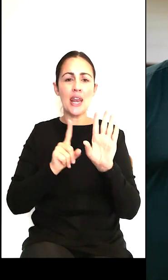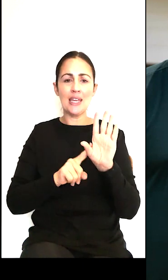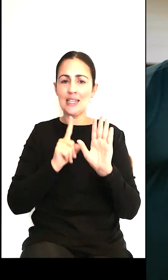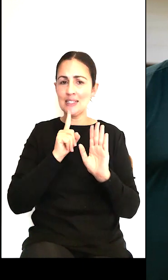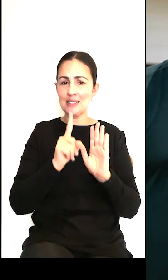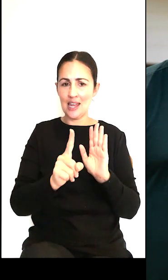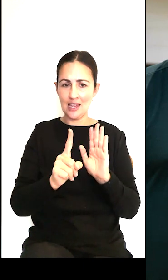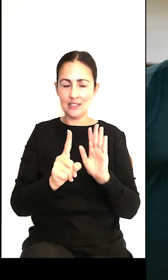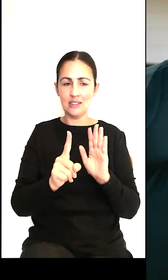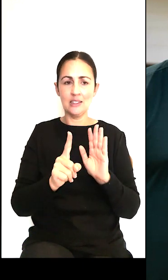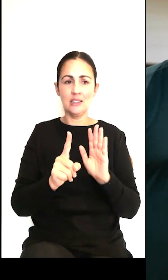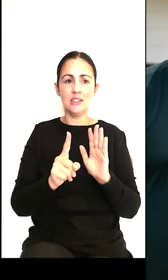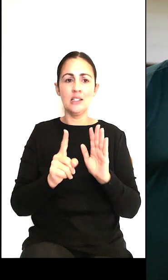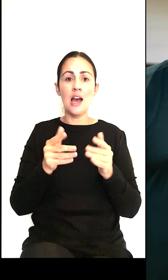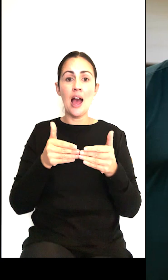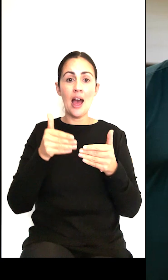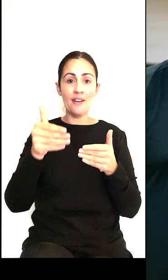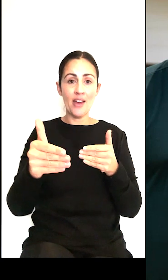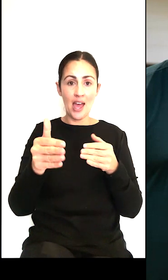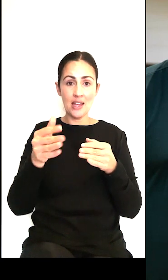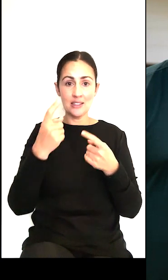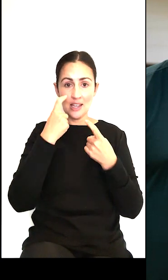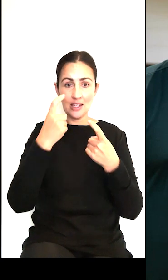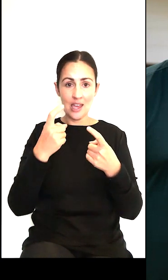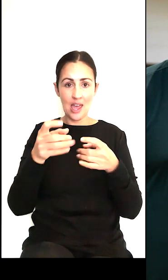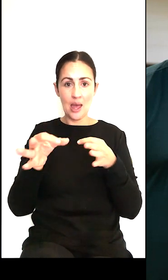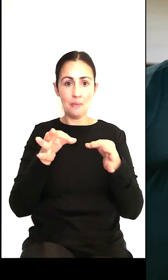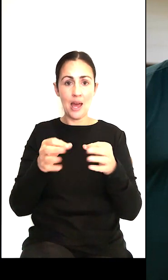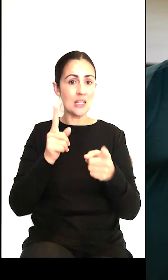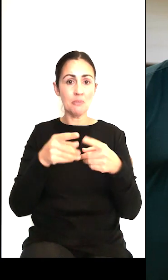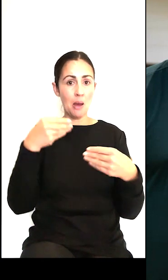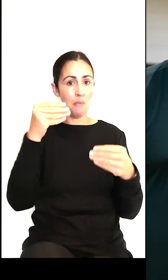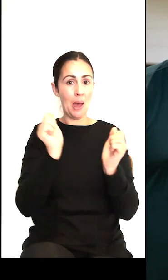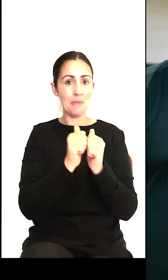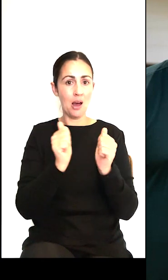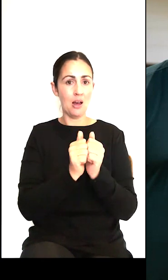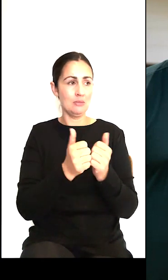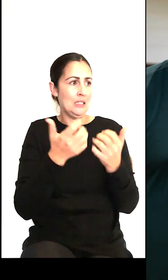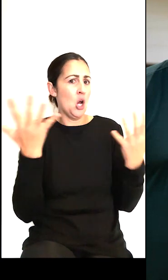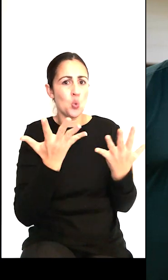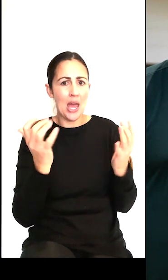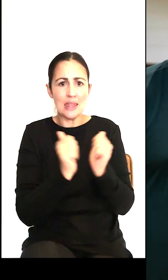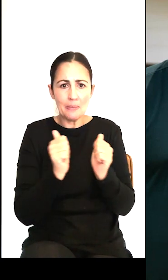advance care directive or advance care plan can often be a piece of paper. What if they couldn't find the piece of paper? What if they forgot it?